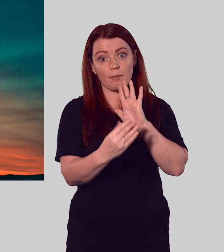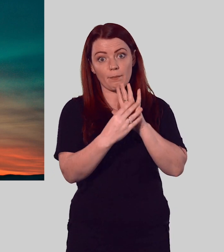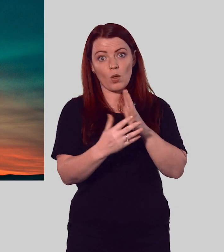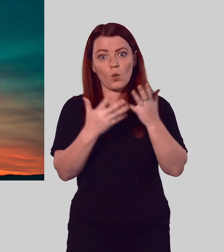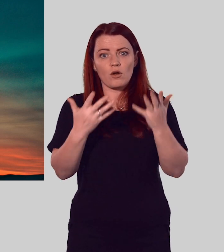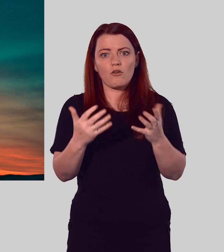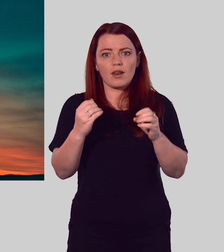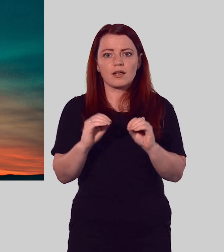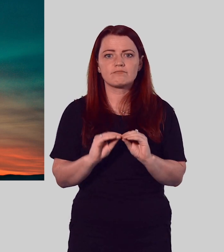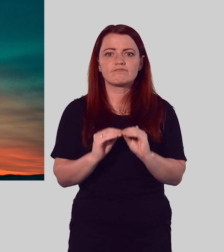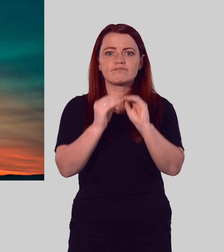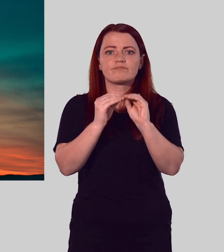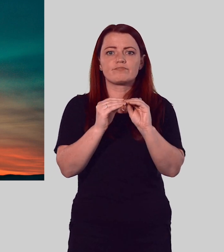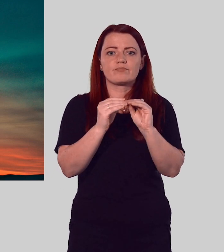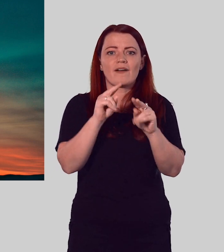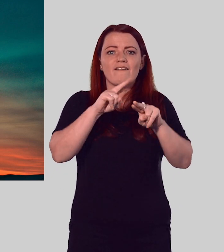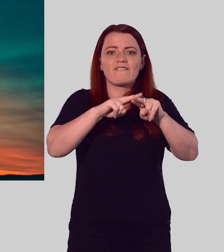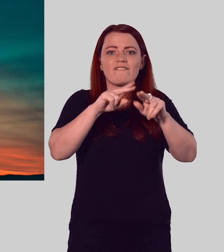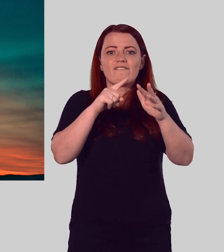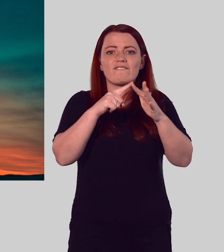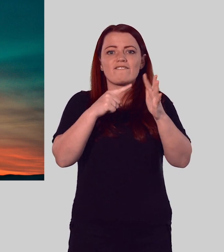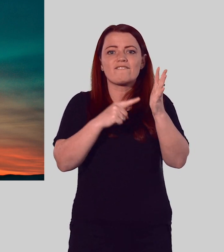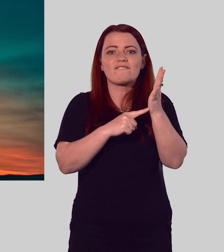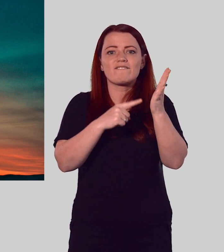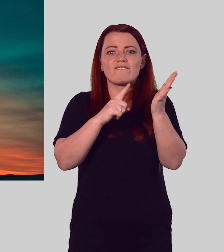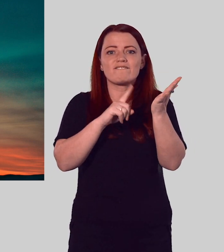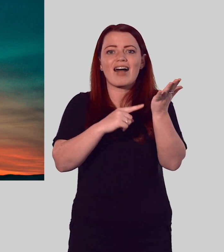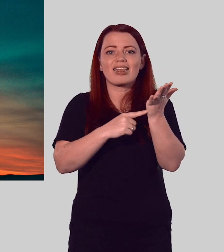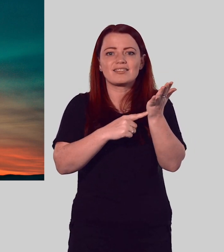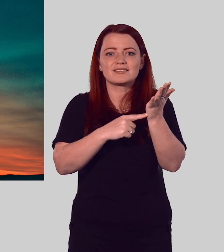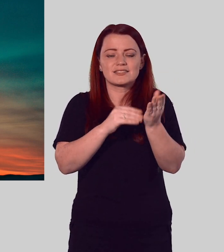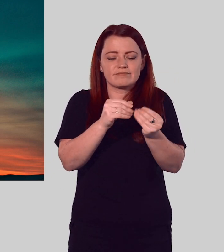pebble stool that can allow people to roll